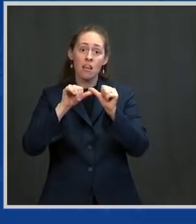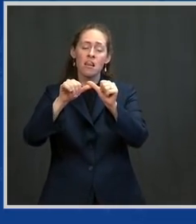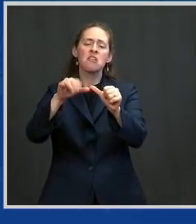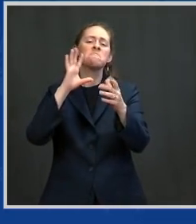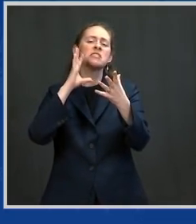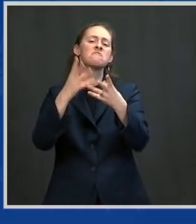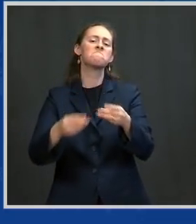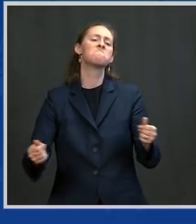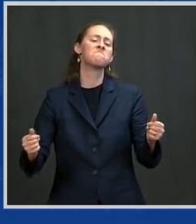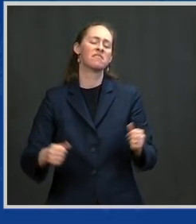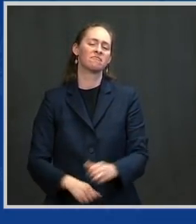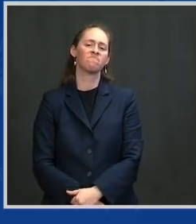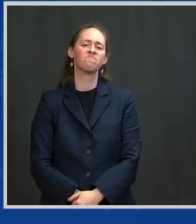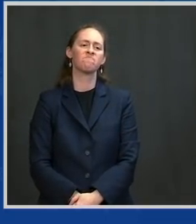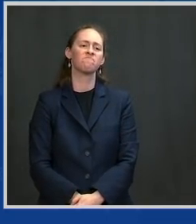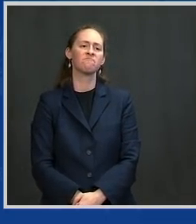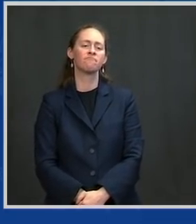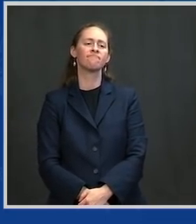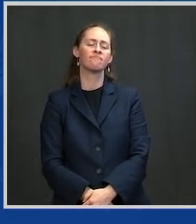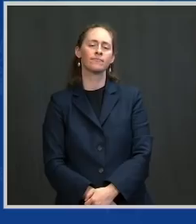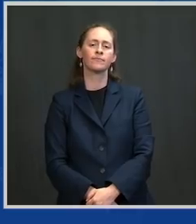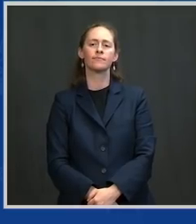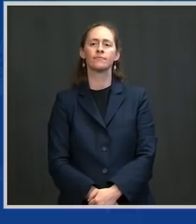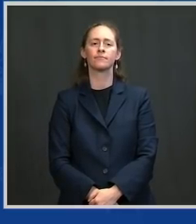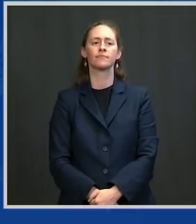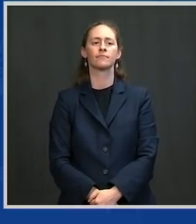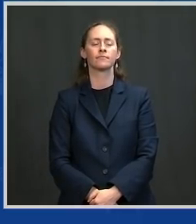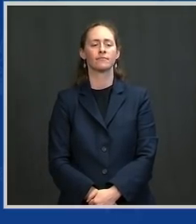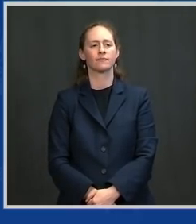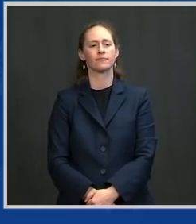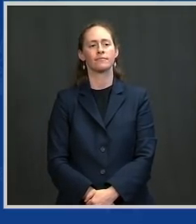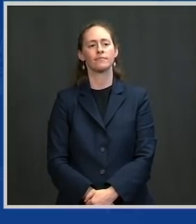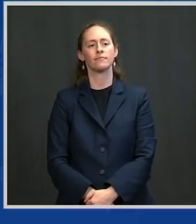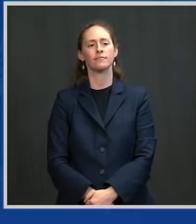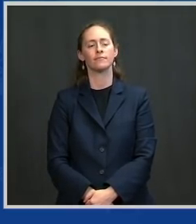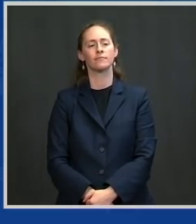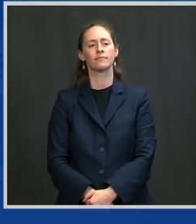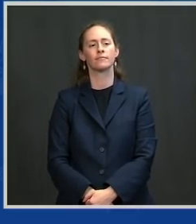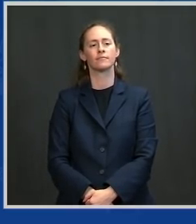the agenda, whether it's dealing with the vaccine, the economy, infrastructure.